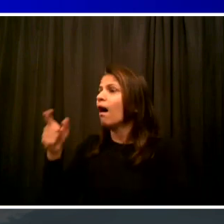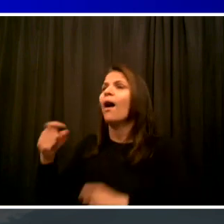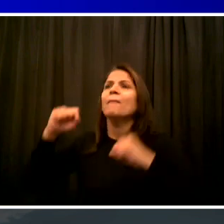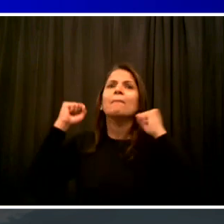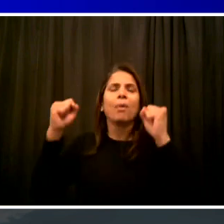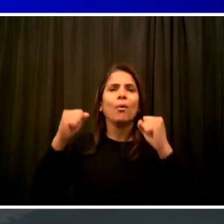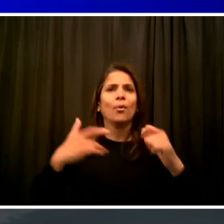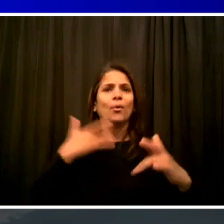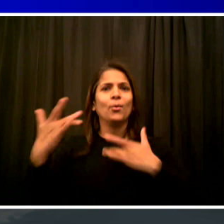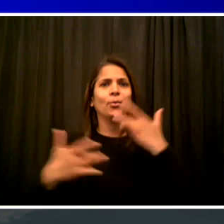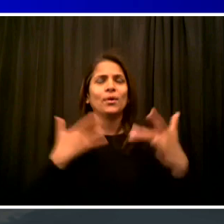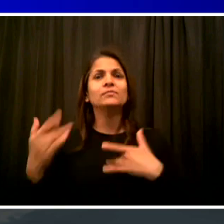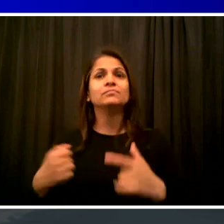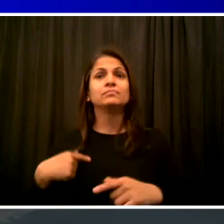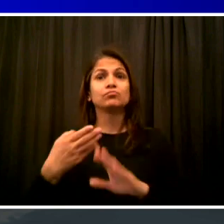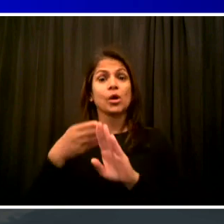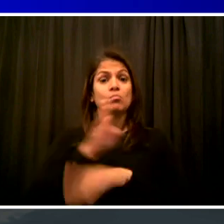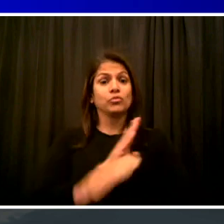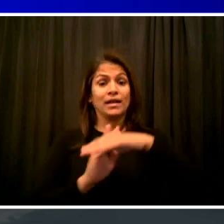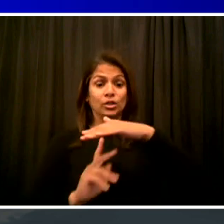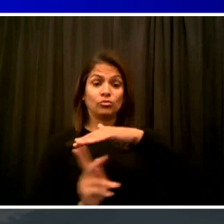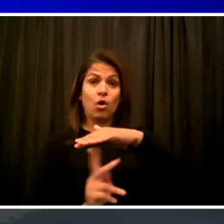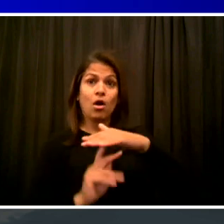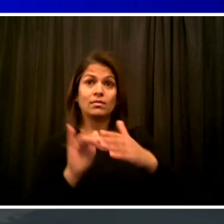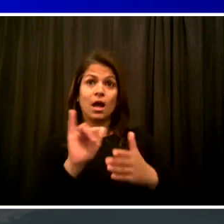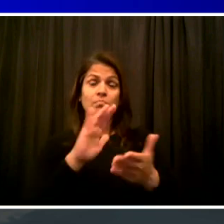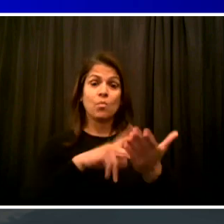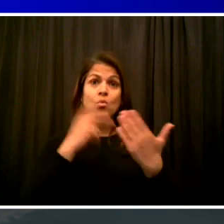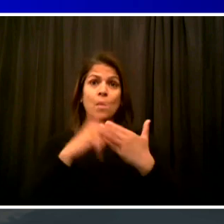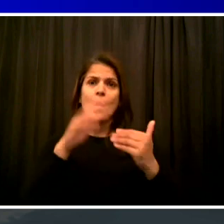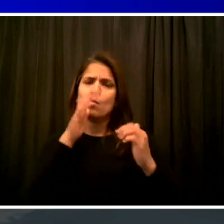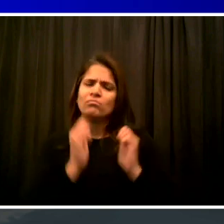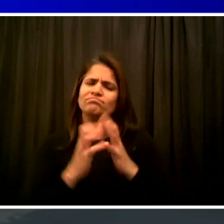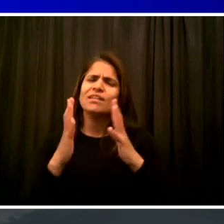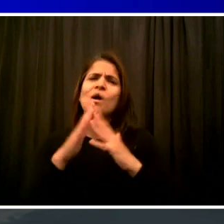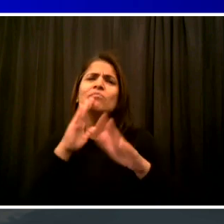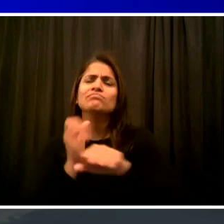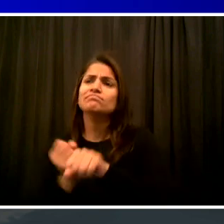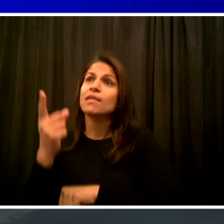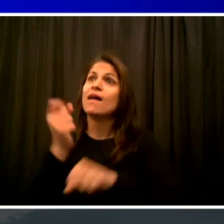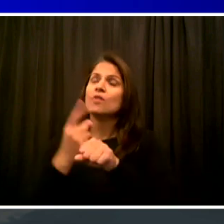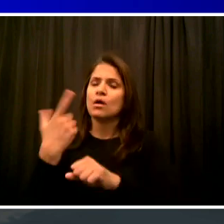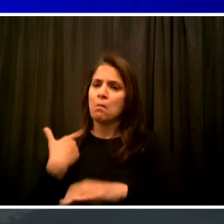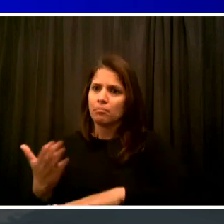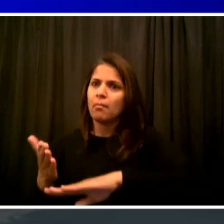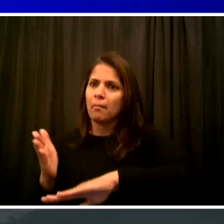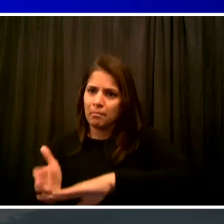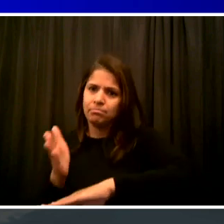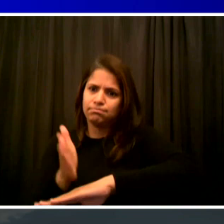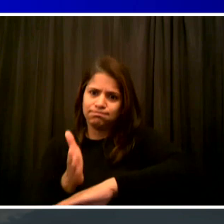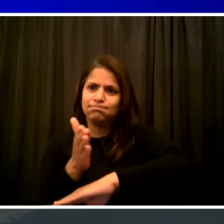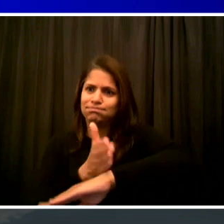SO, THE PR-KE PROGRAM HAS BEEN ETGTNGI BTETER AND BETTER EACH YEA R. IA WNT TO THANK